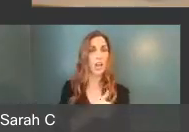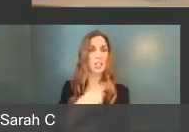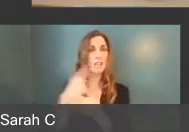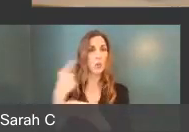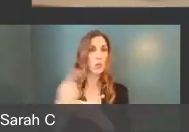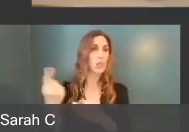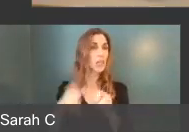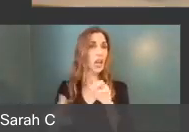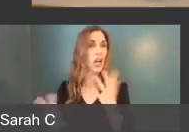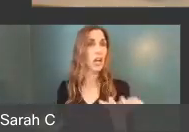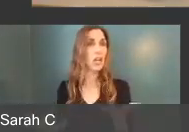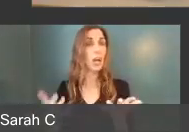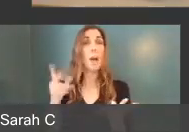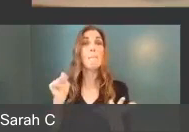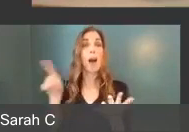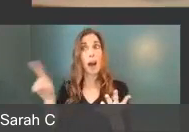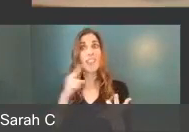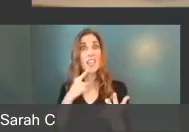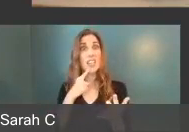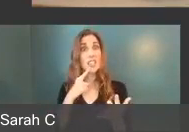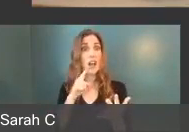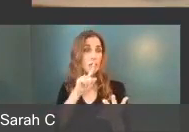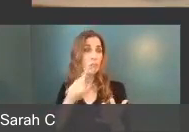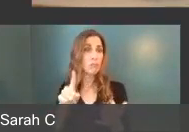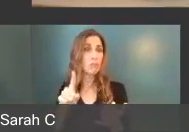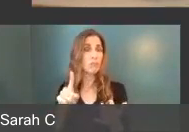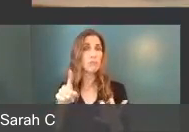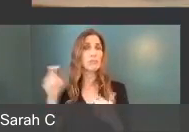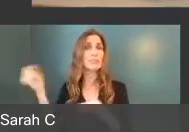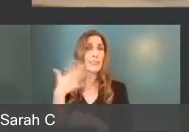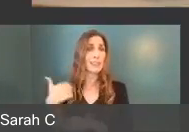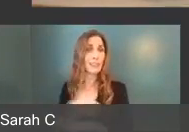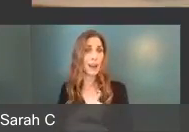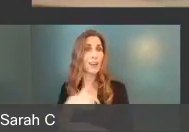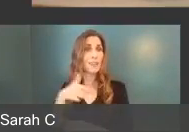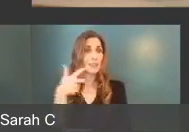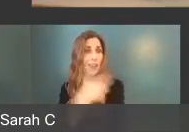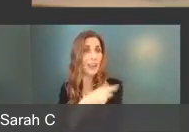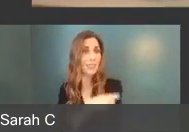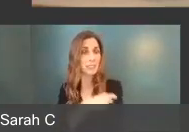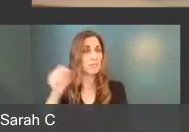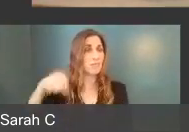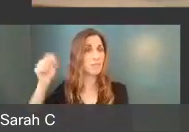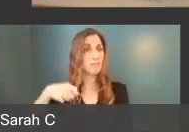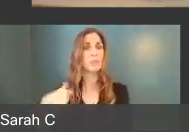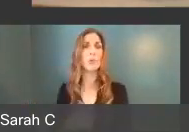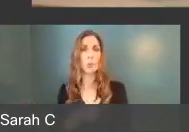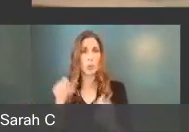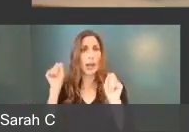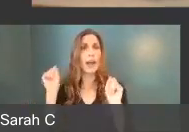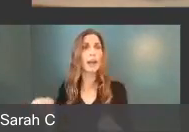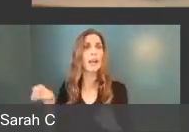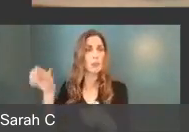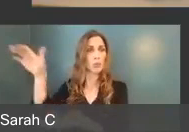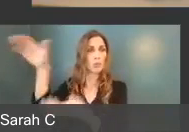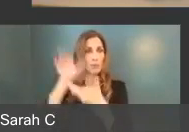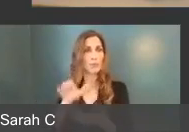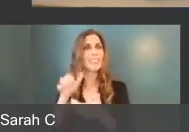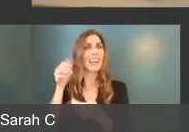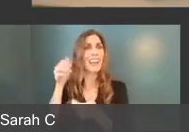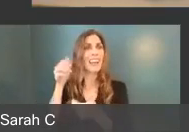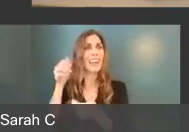they are certainly sending us vaccine and we are able to give every dose that we get. In fact, [we] have